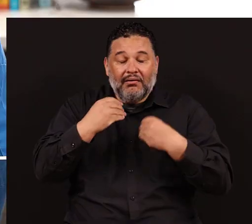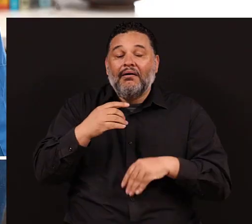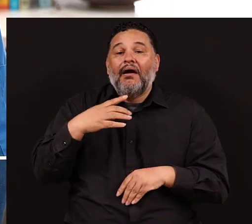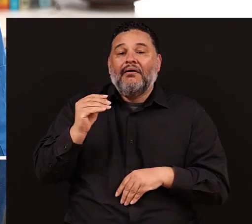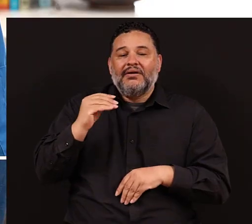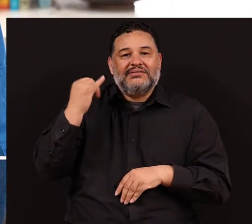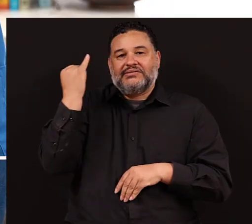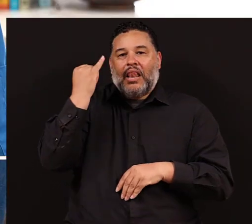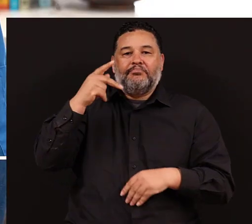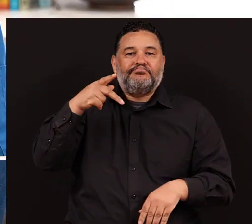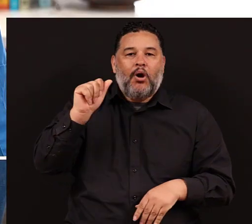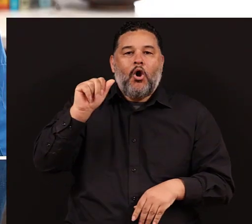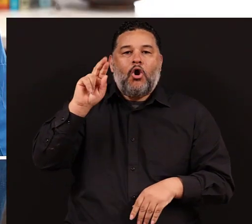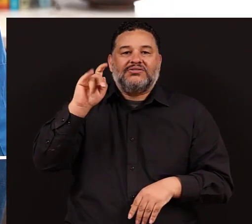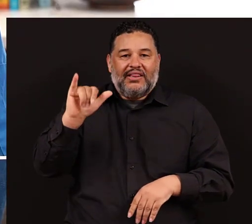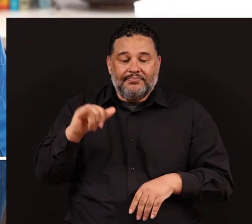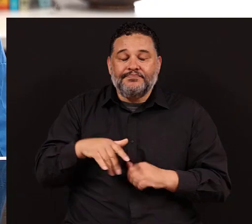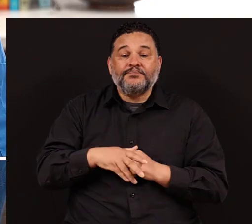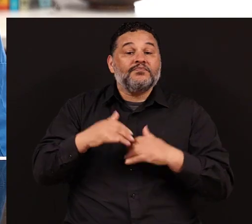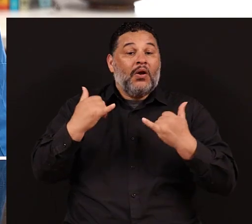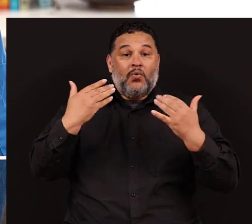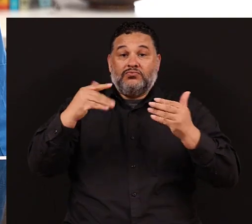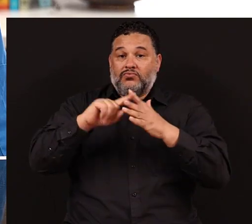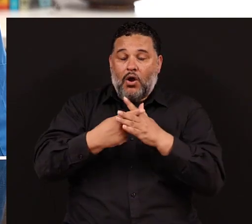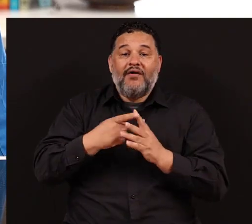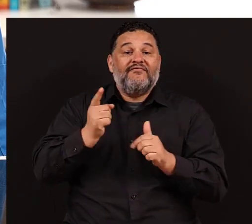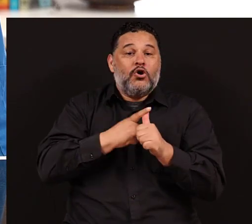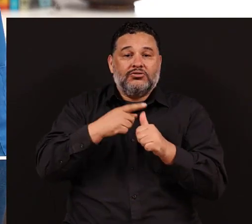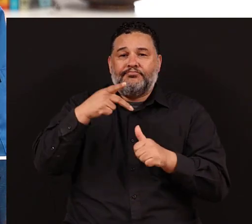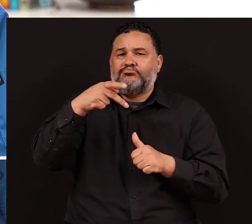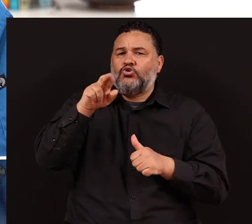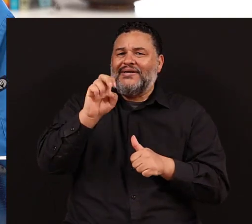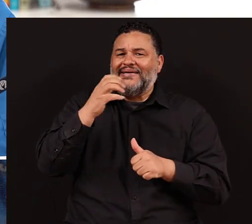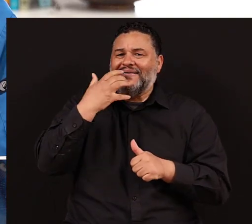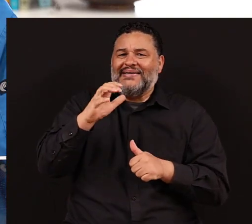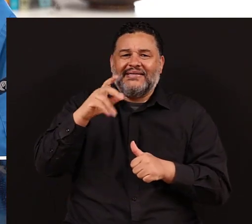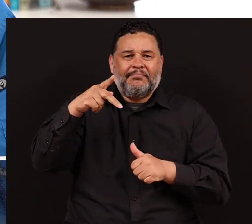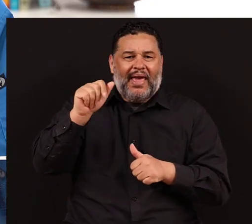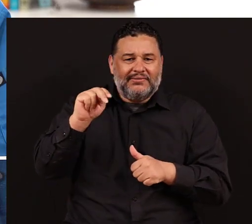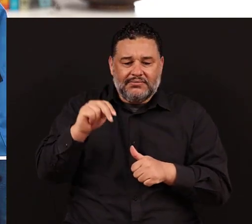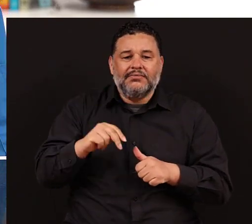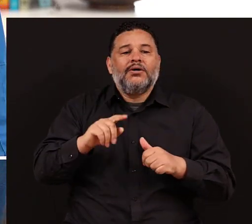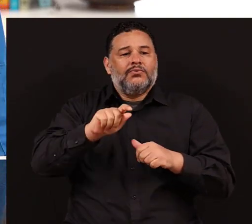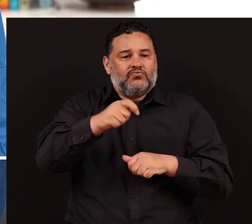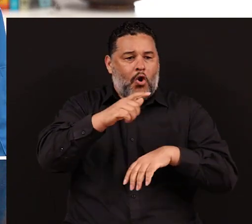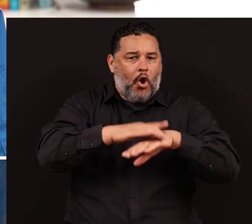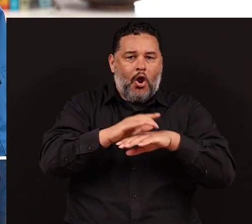Okay, we're gonna get started here. The first thing I'm gonna do is preheat my pan, turn my oven on.